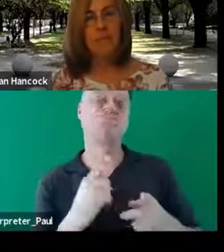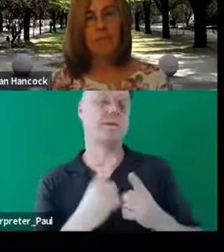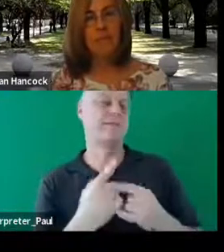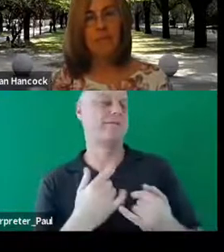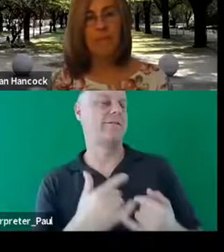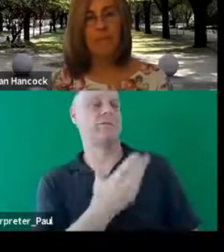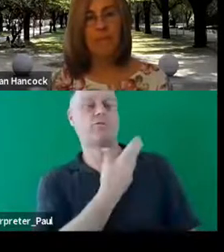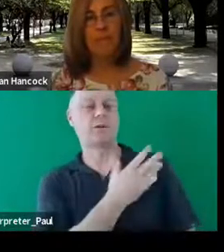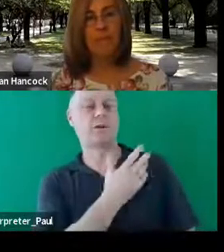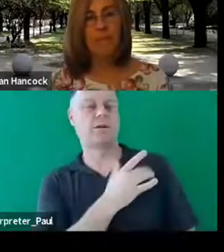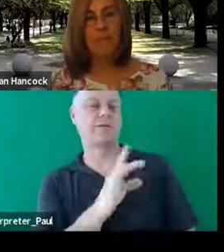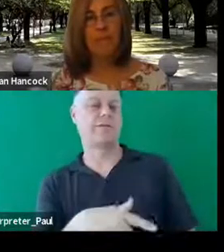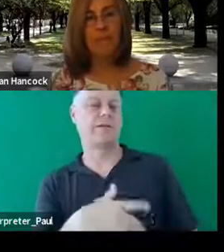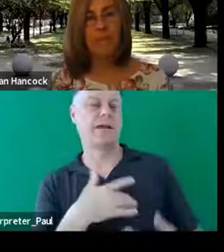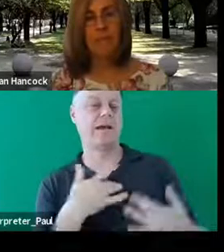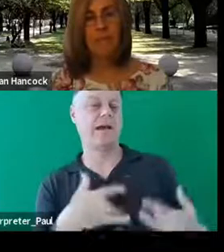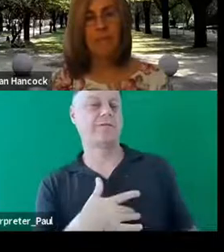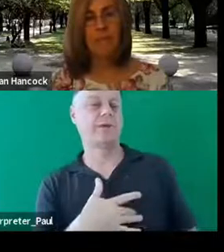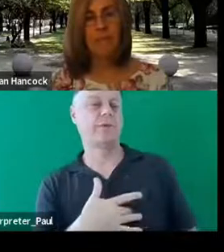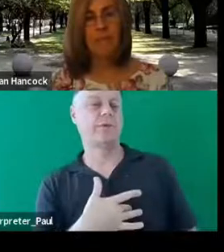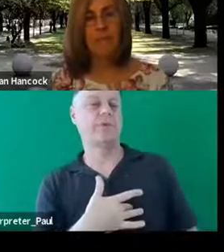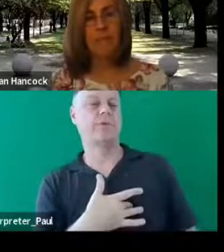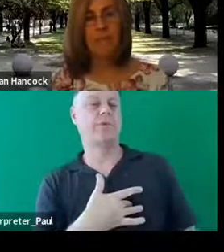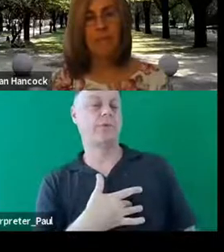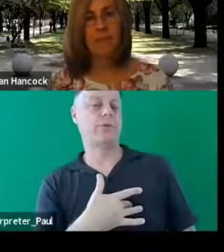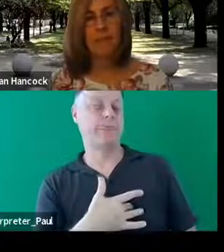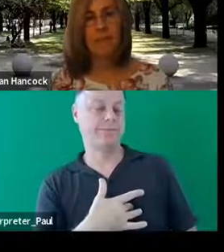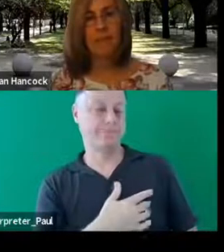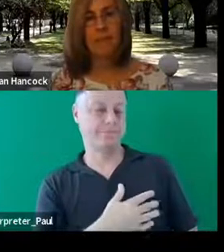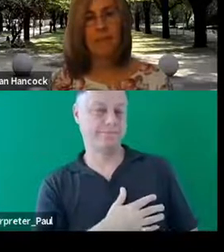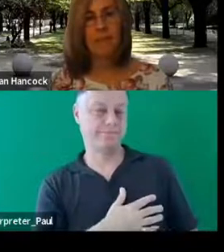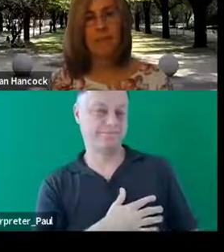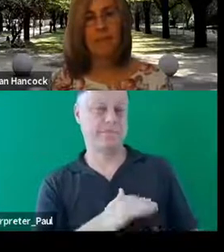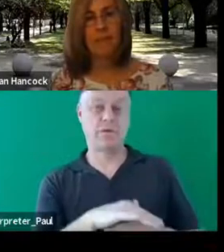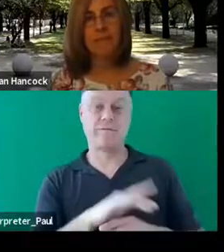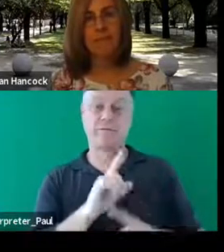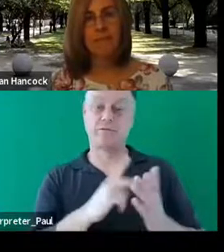touches your heart about your mentoring program and I’m going to ask Charlotte to start this off.